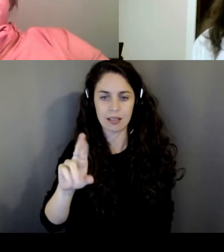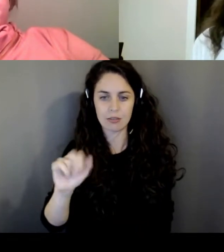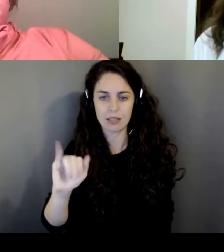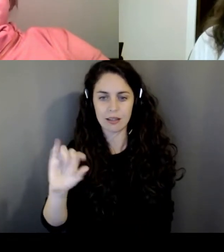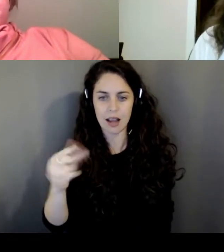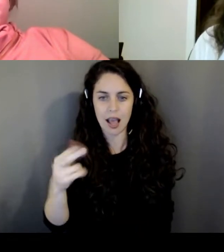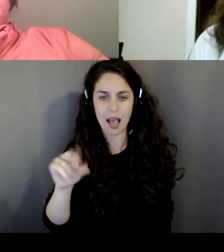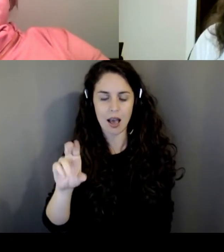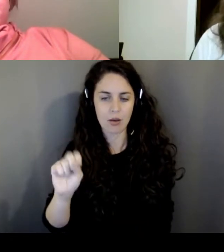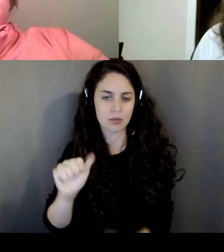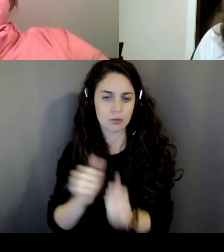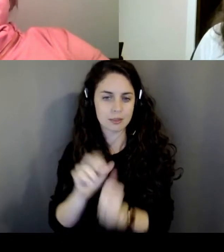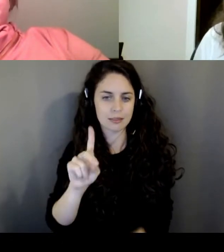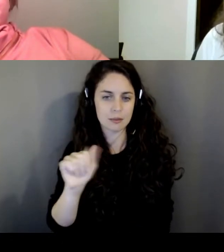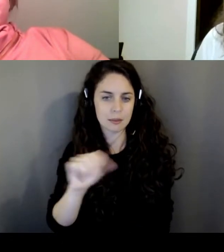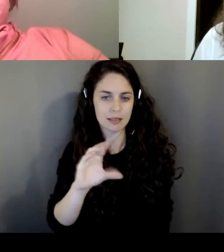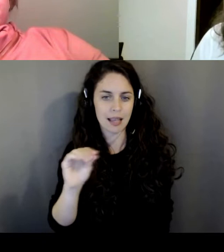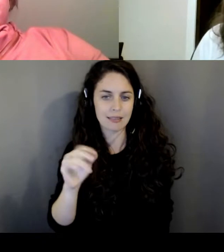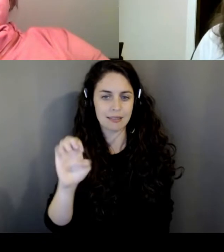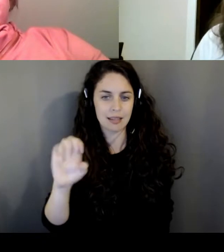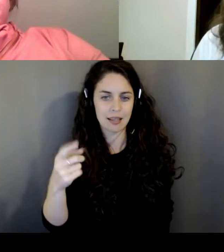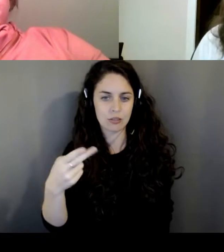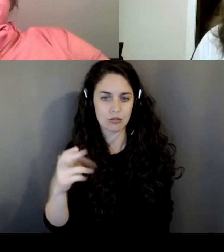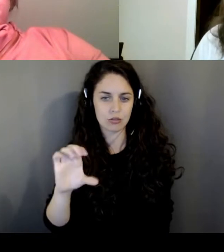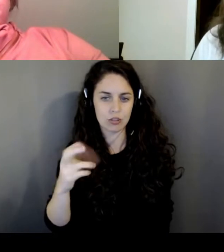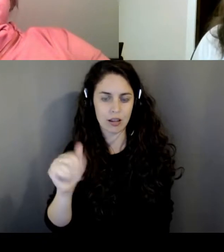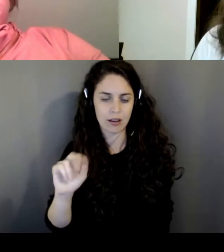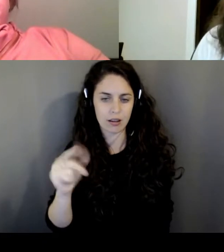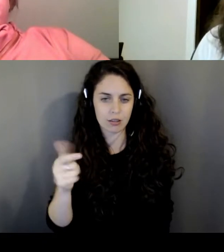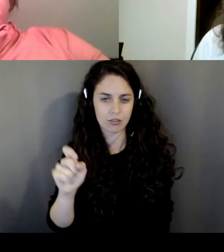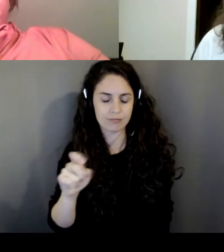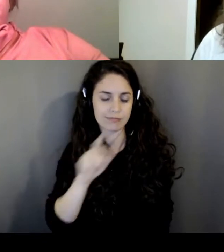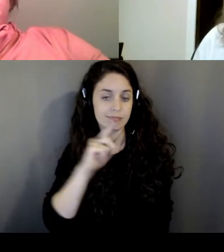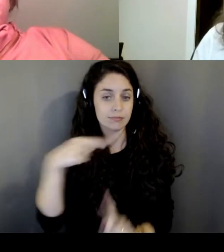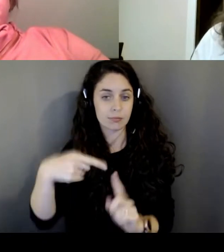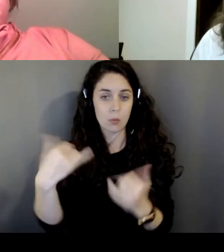And we want to talk about this topic of international student orientations because